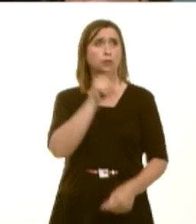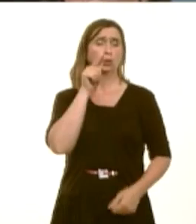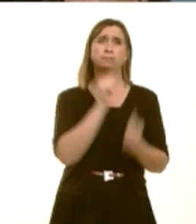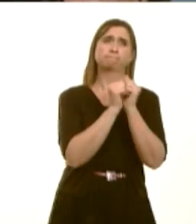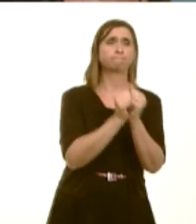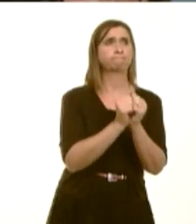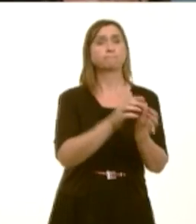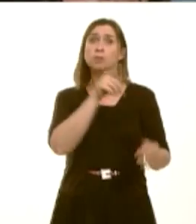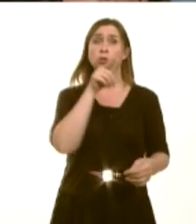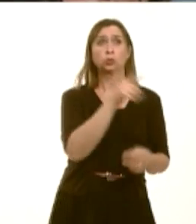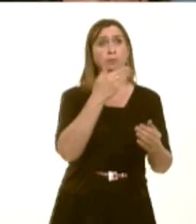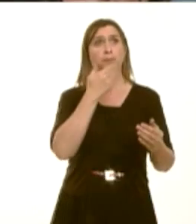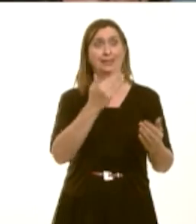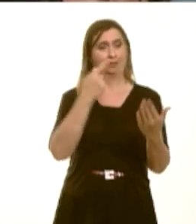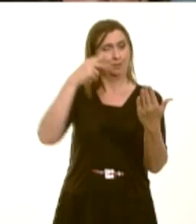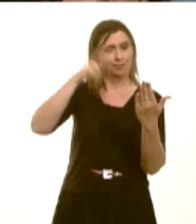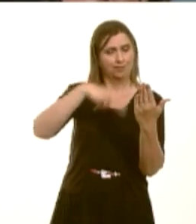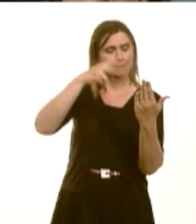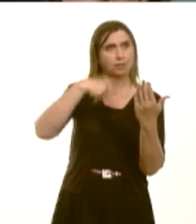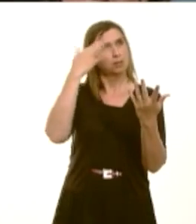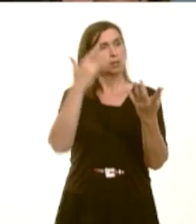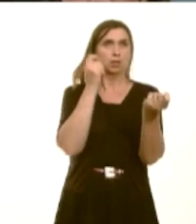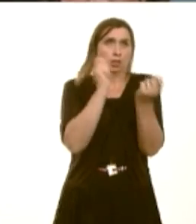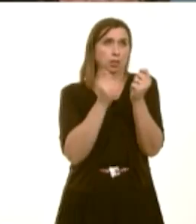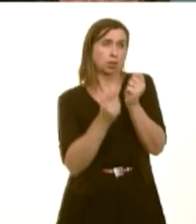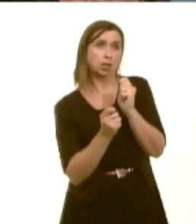the policy that your Government has taken, as Iíve been imploring to do you since Iíve